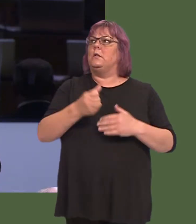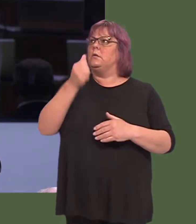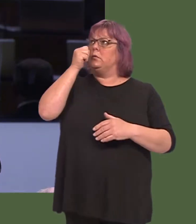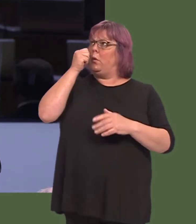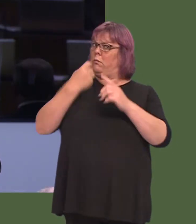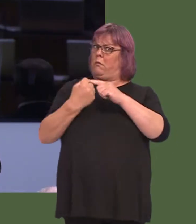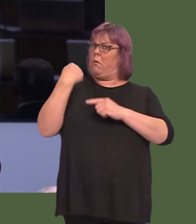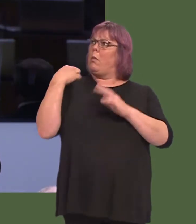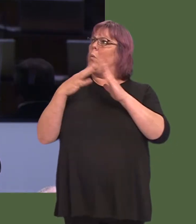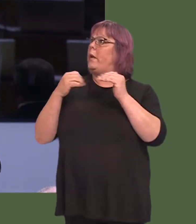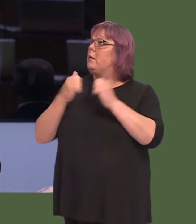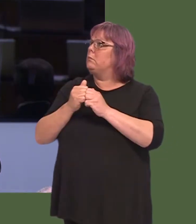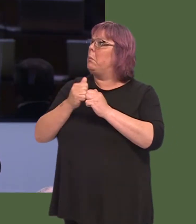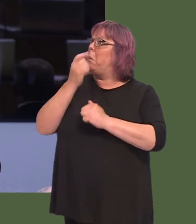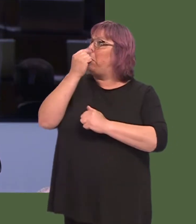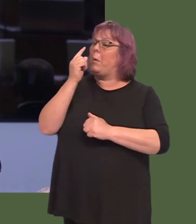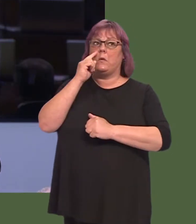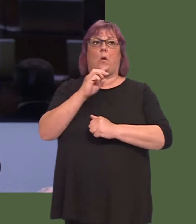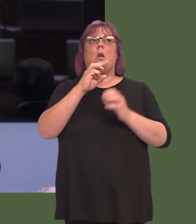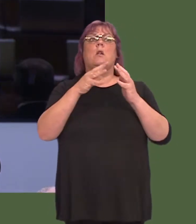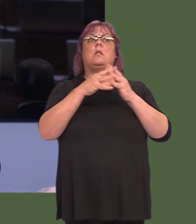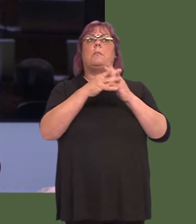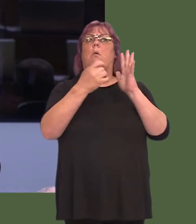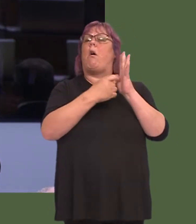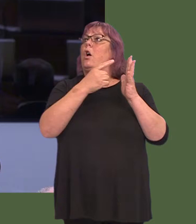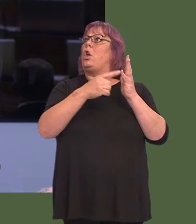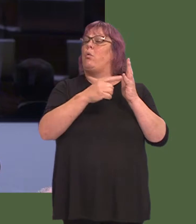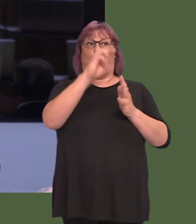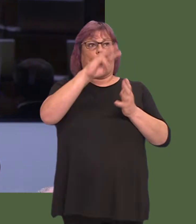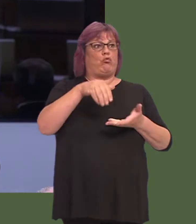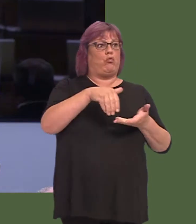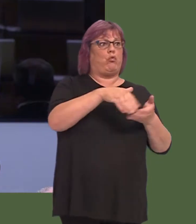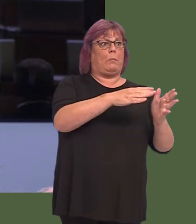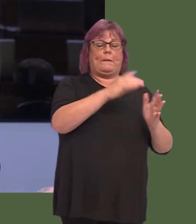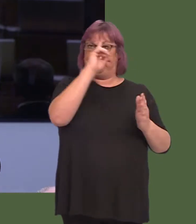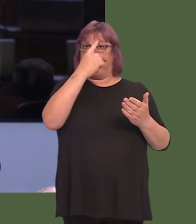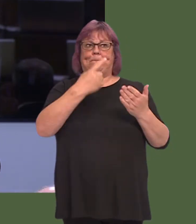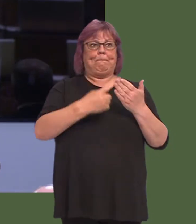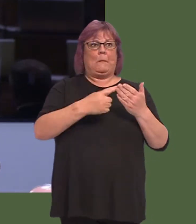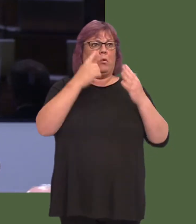Now, on the weekend, you may have seen that the Welsh Rugby Union announced a pilot that